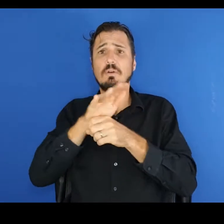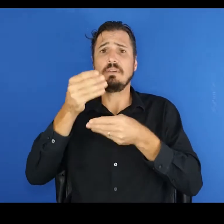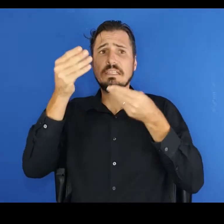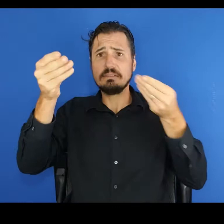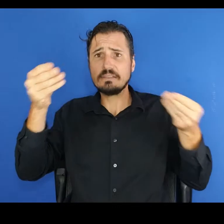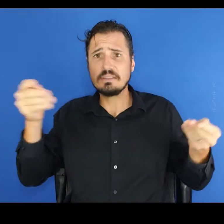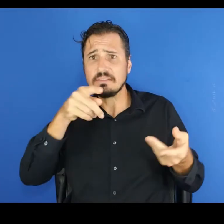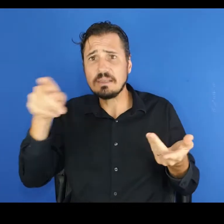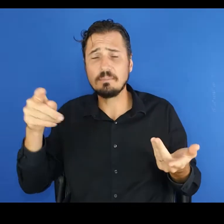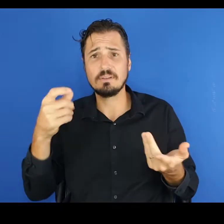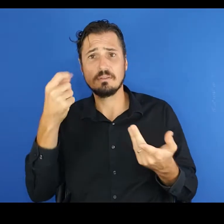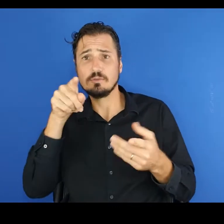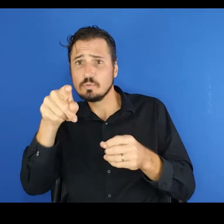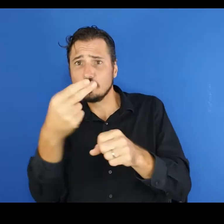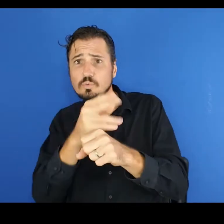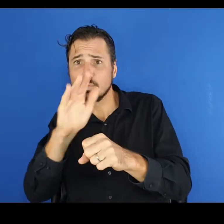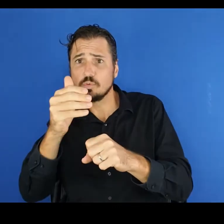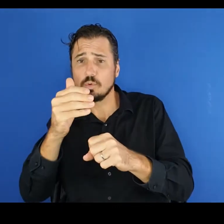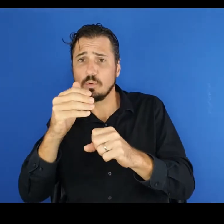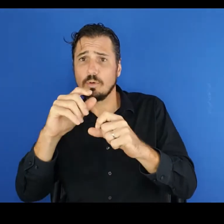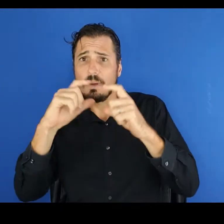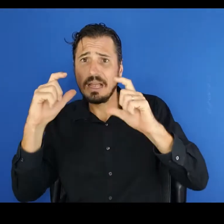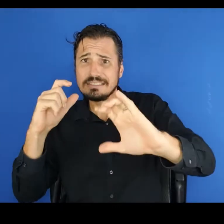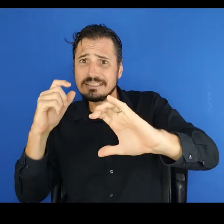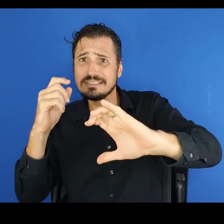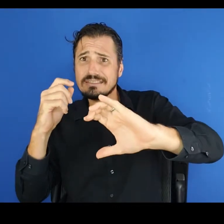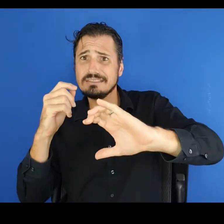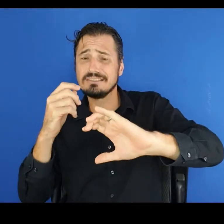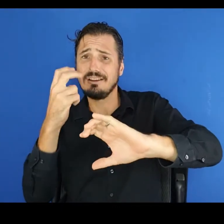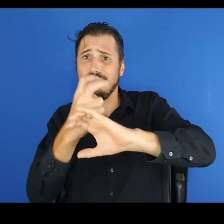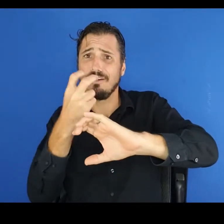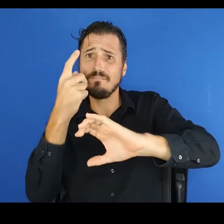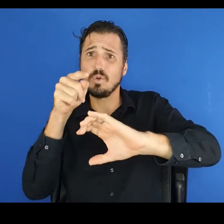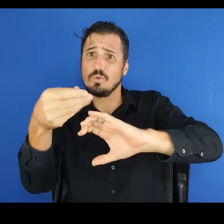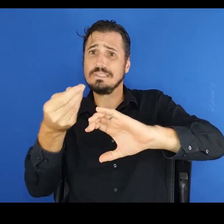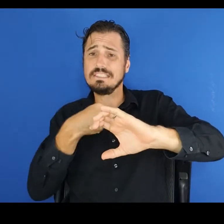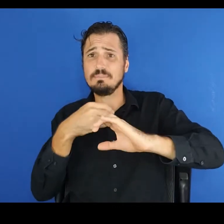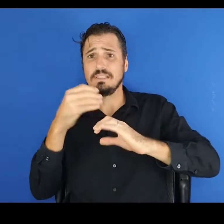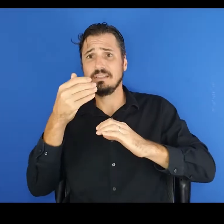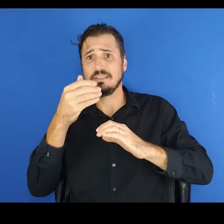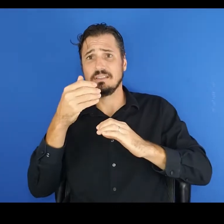those that cannot get vaccinated. My mask protects you, your mask protects me